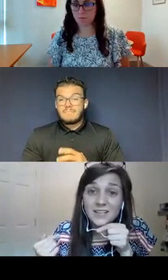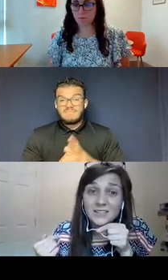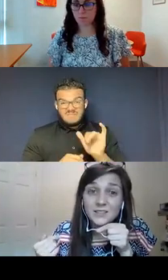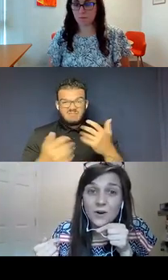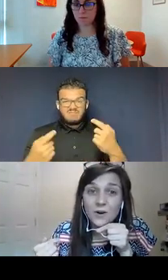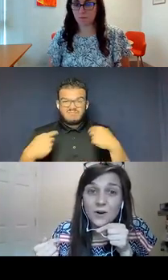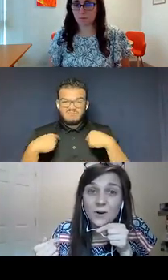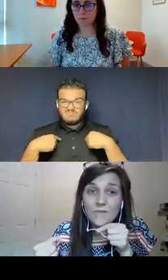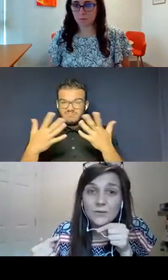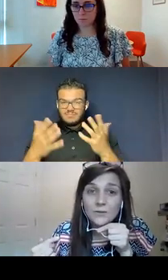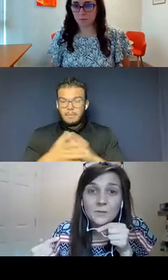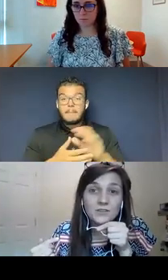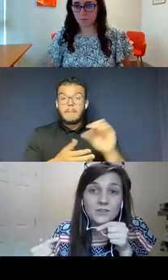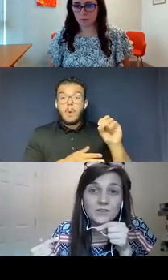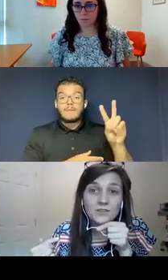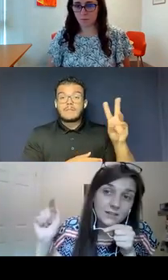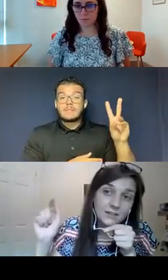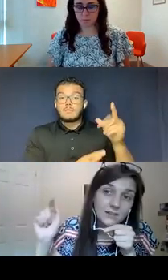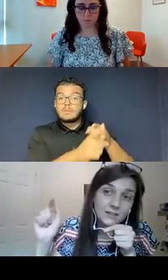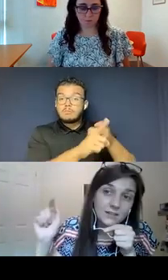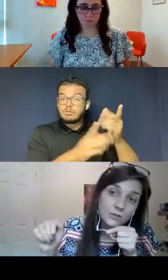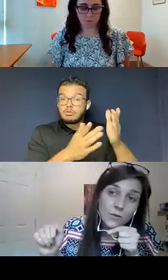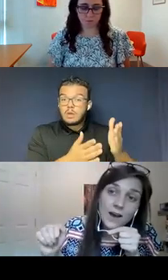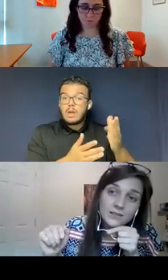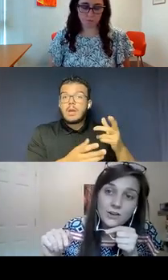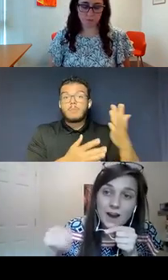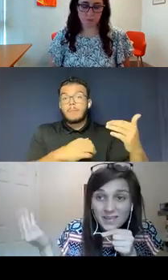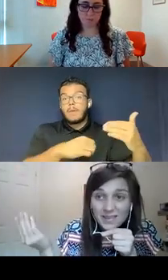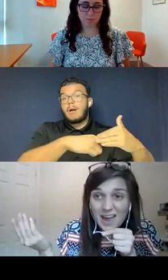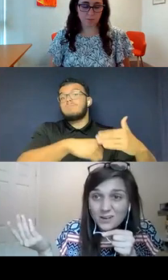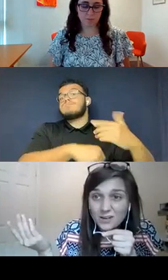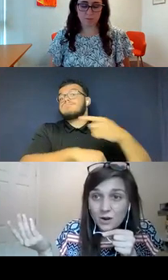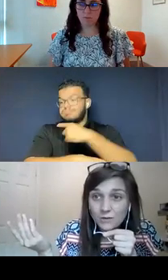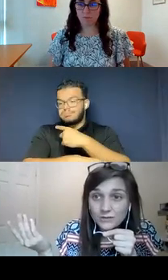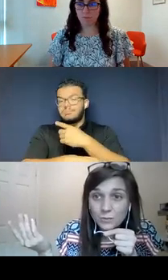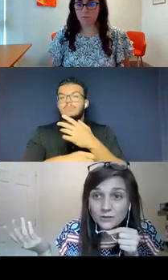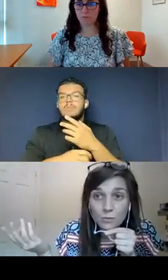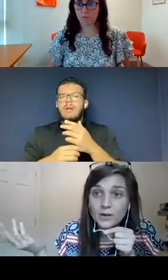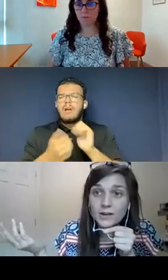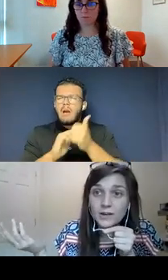So your OVW specialist would likely send you to us if you're asking how to know if someone is reported